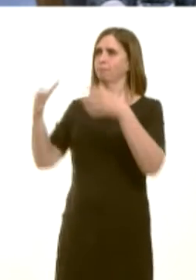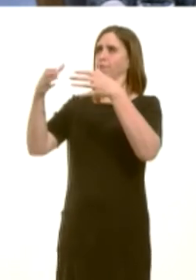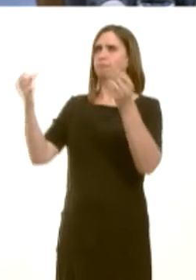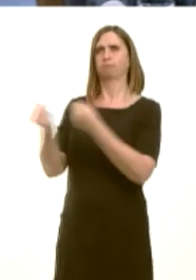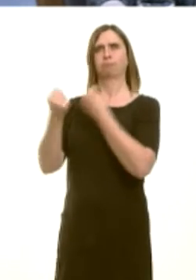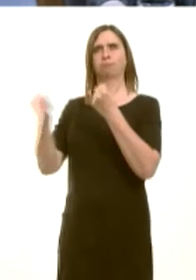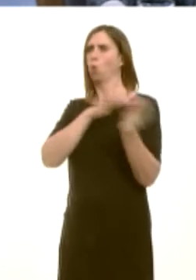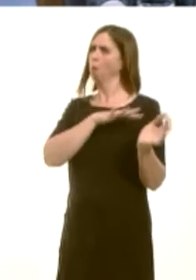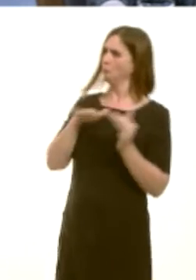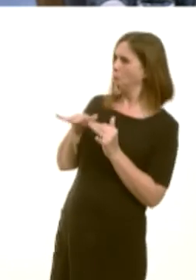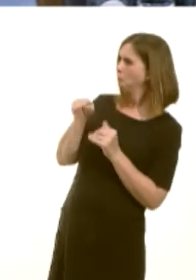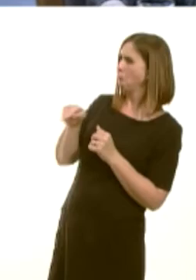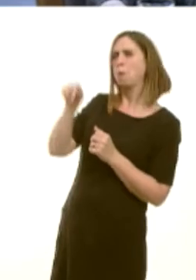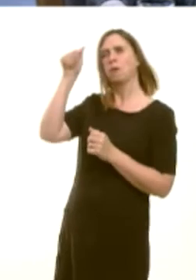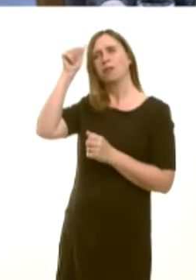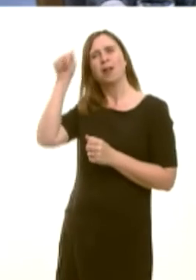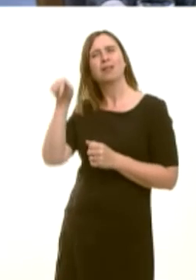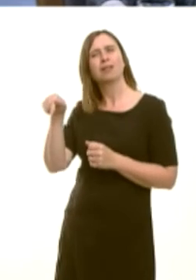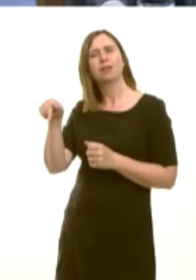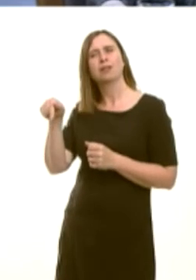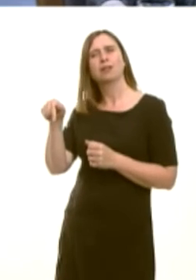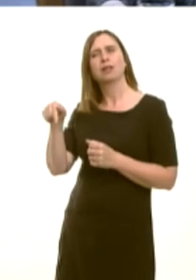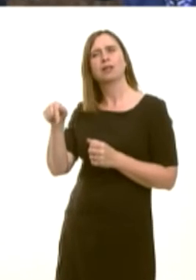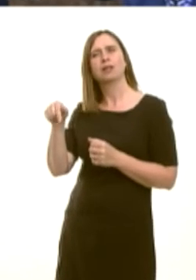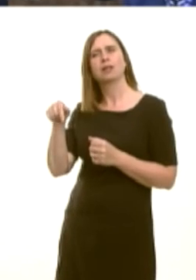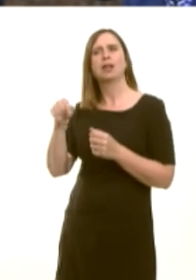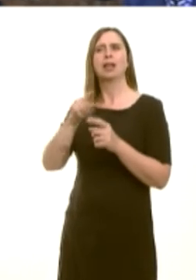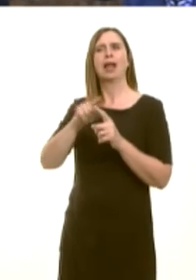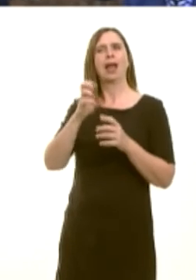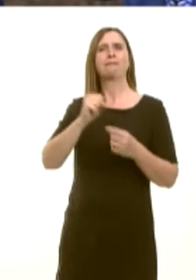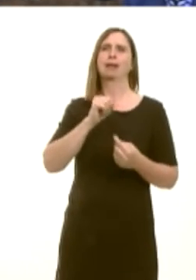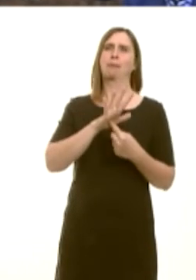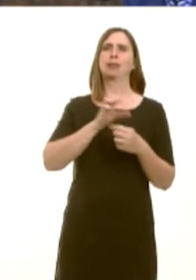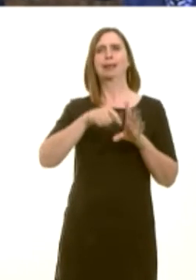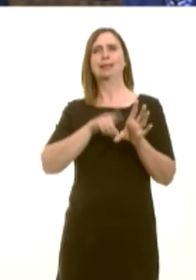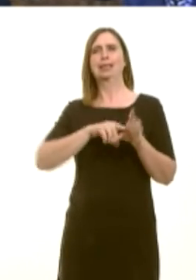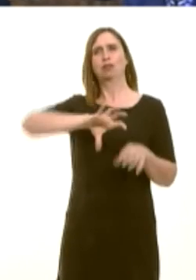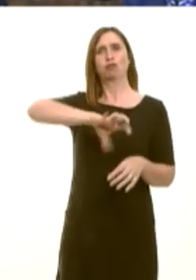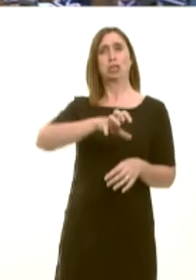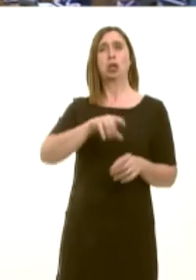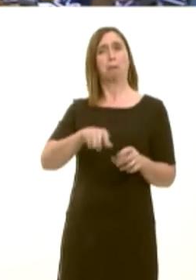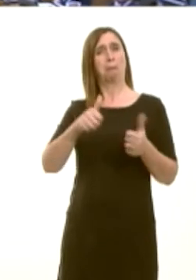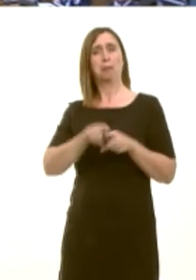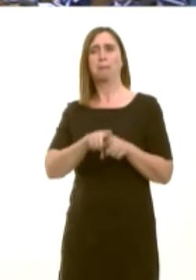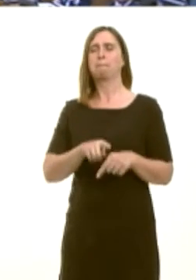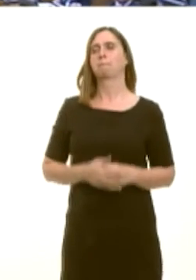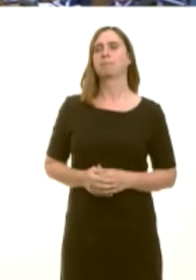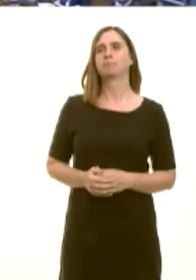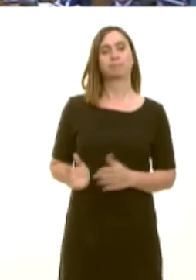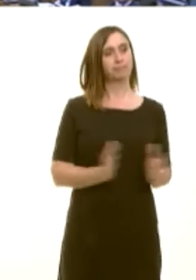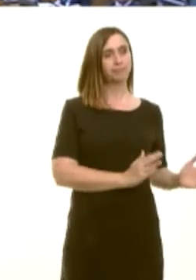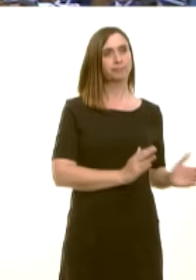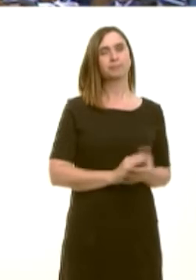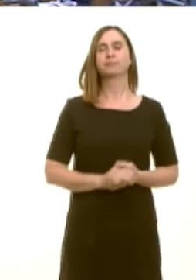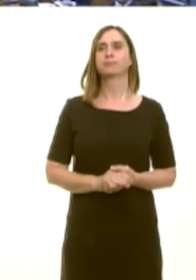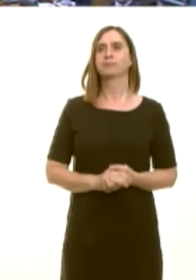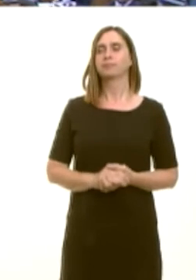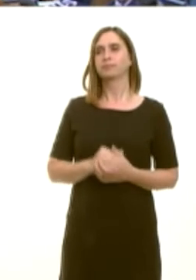the work being done by the capital city region. Mohammad Asghar: First Minister, in March